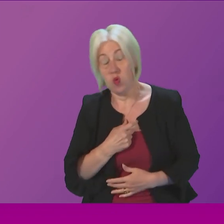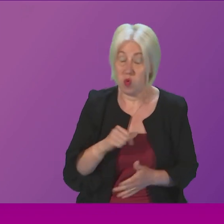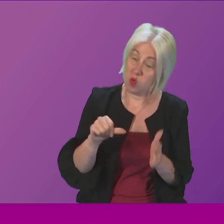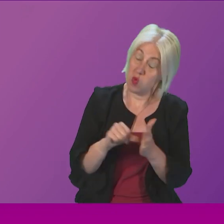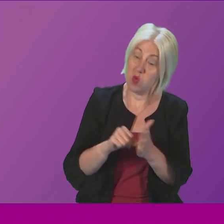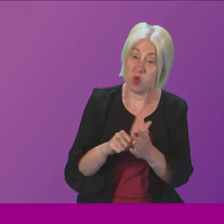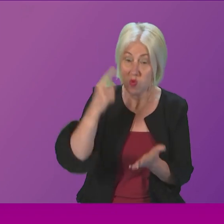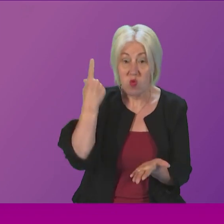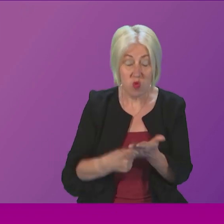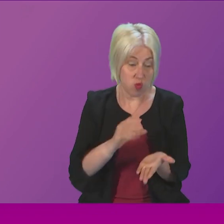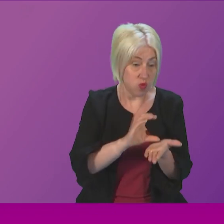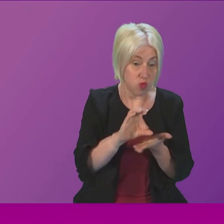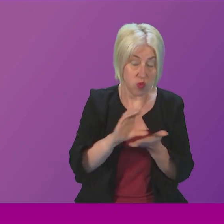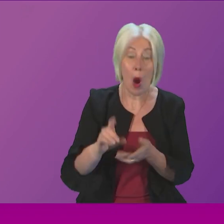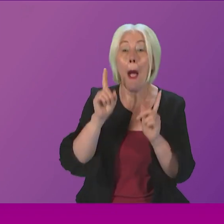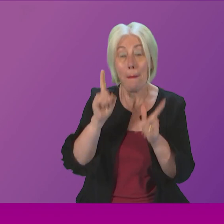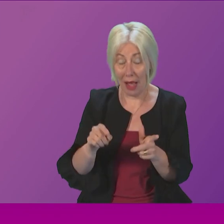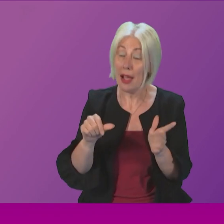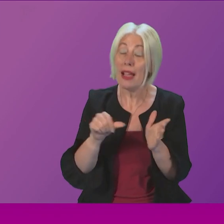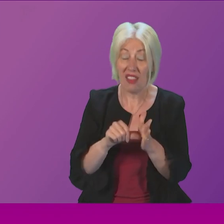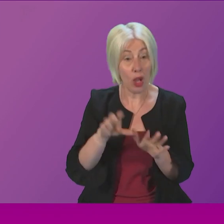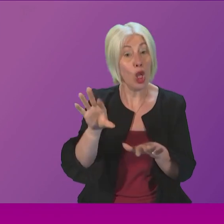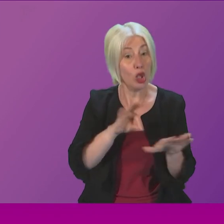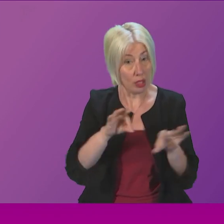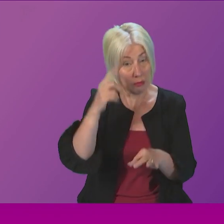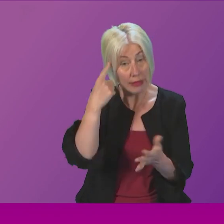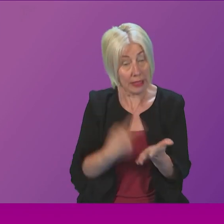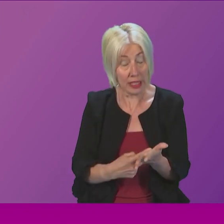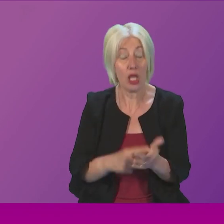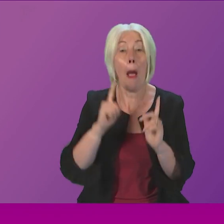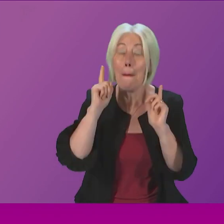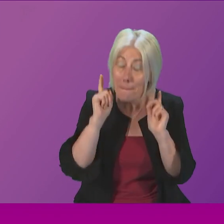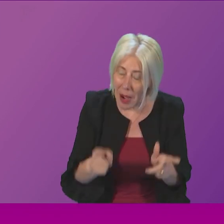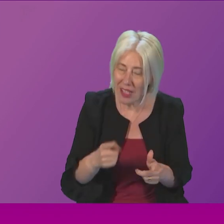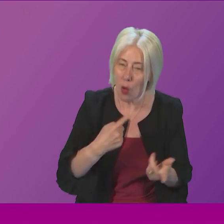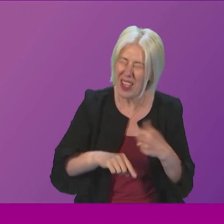However, even with those difficult choices, I reiterate once again our cast-iron guarantee